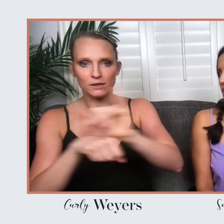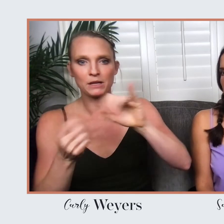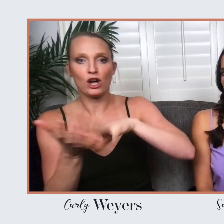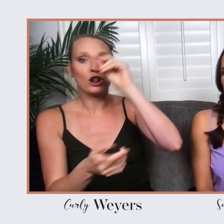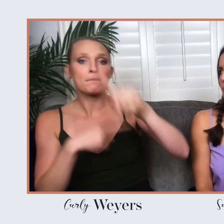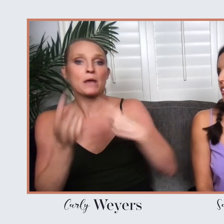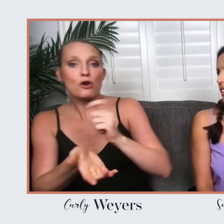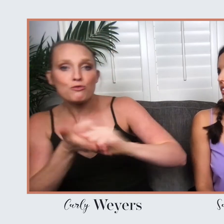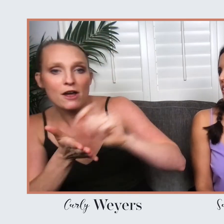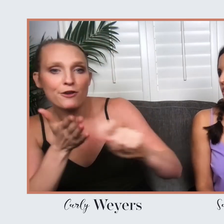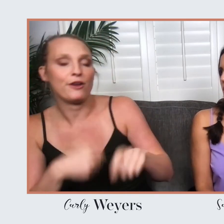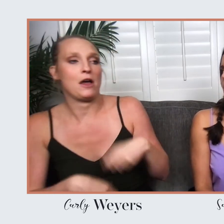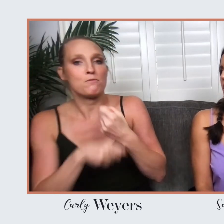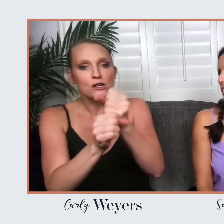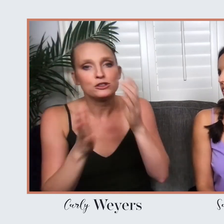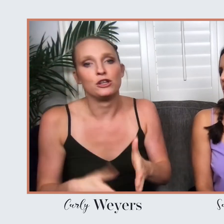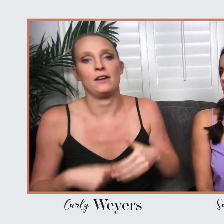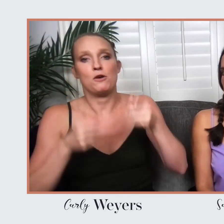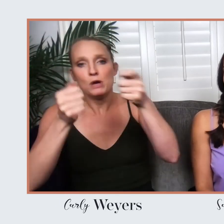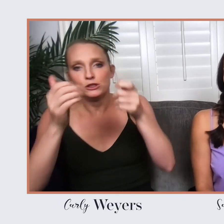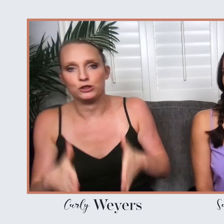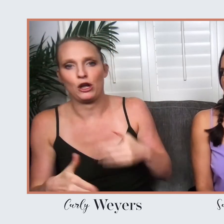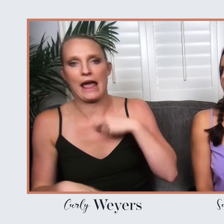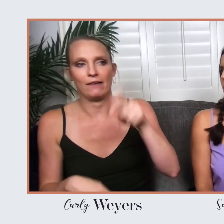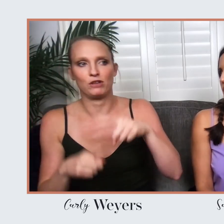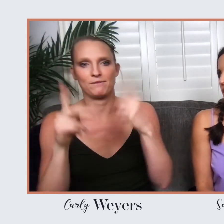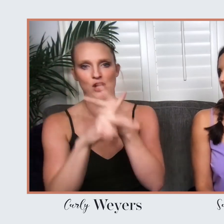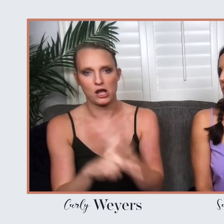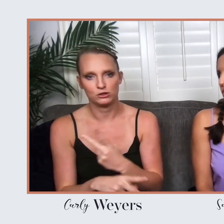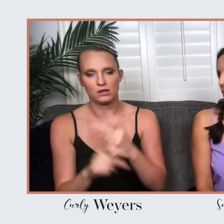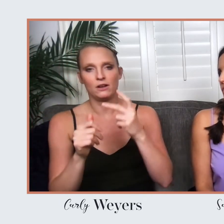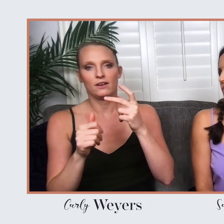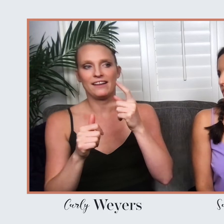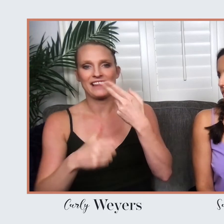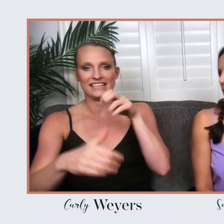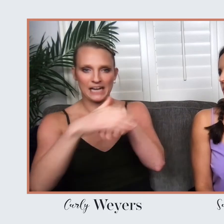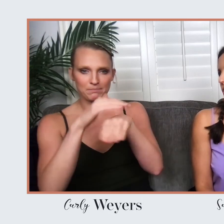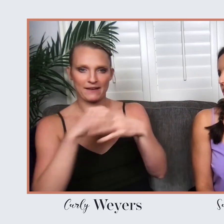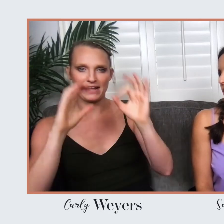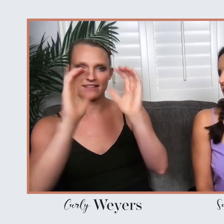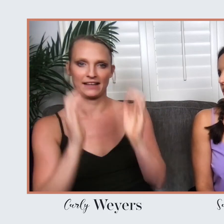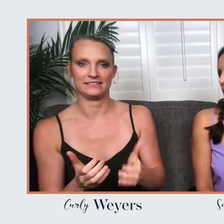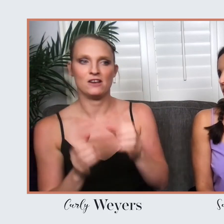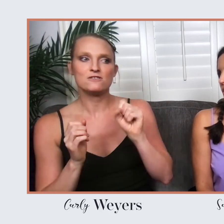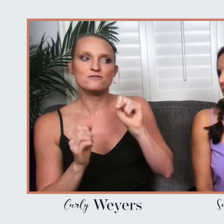industry and learn about writing, producing, and directing. I have to figure out on my end, the accessibility to these classes.